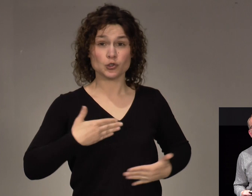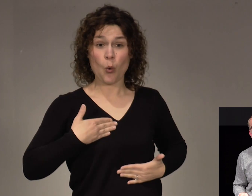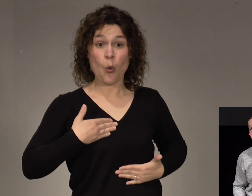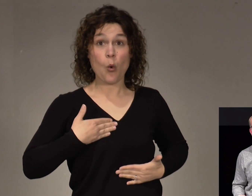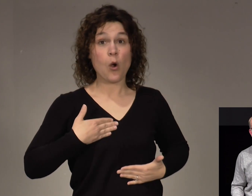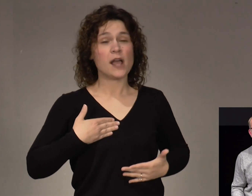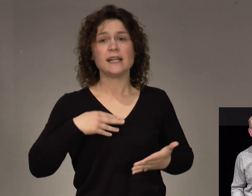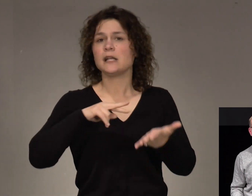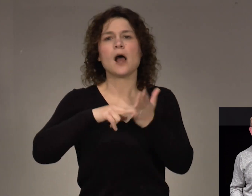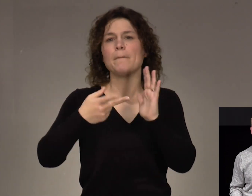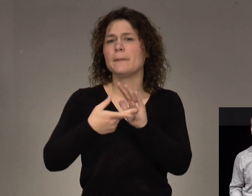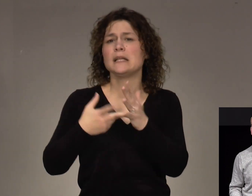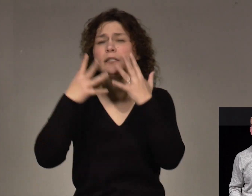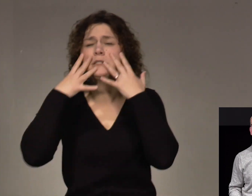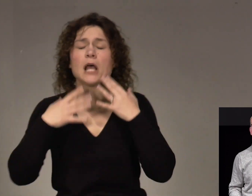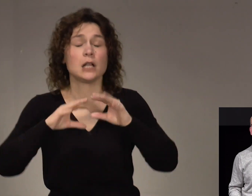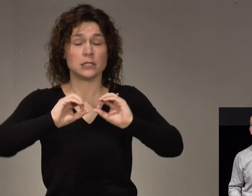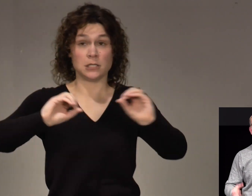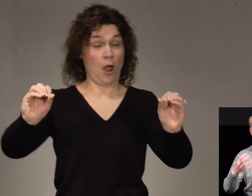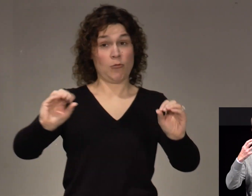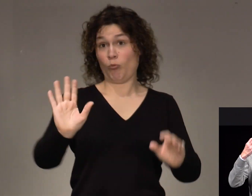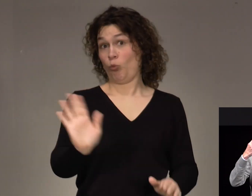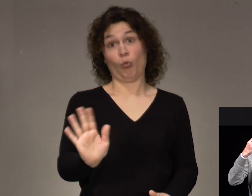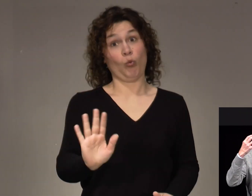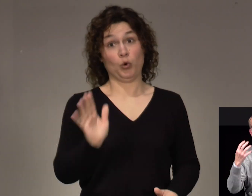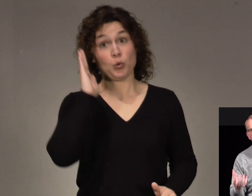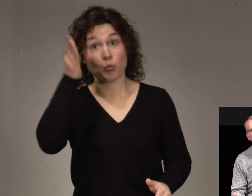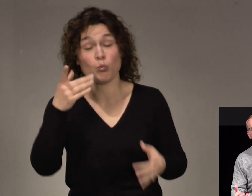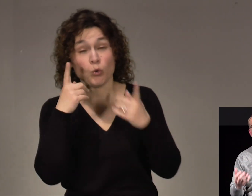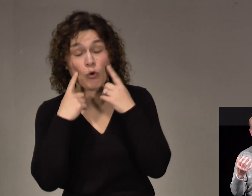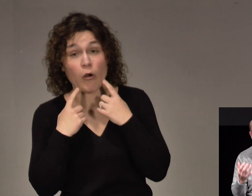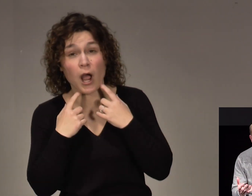your eyes out. He doesn't mean you won't lament and cry